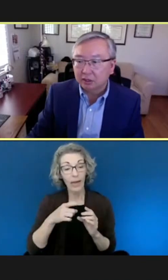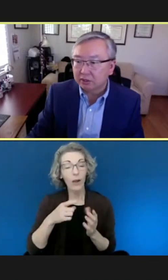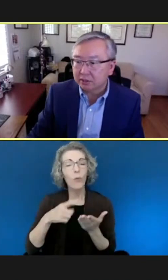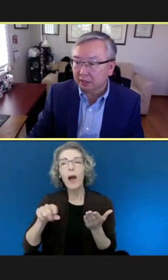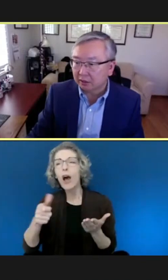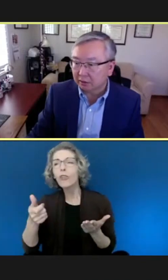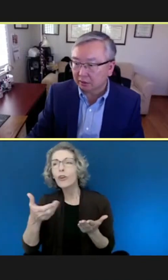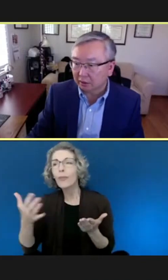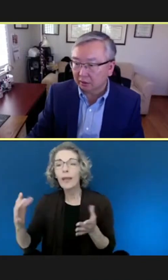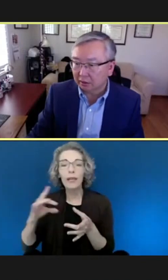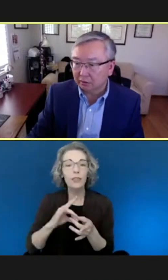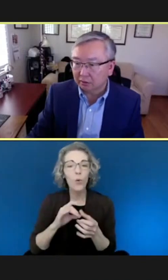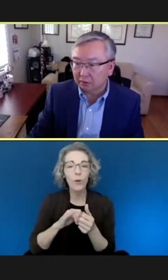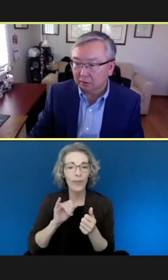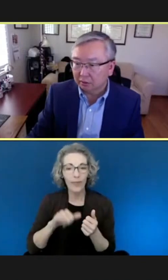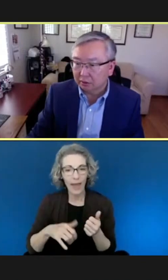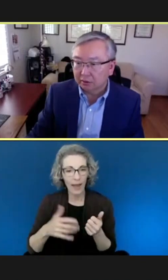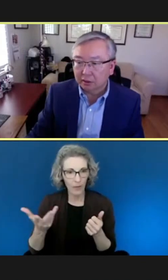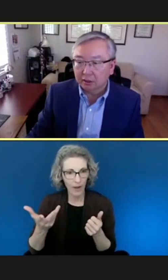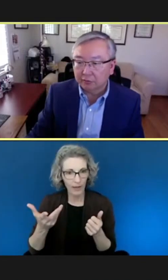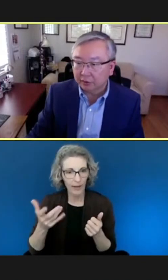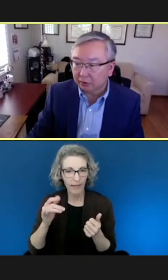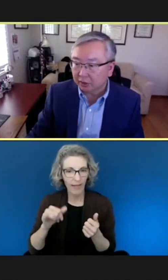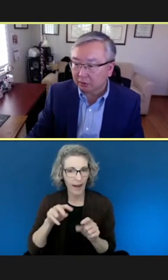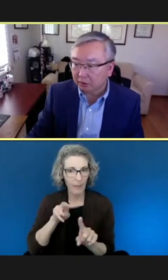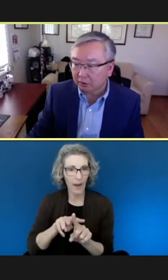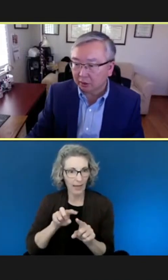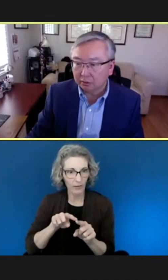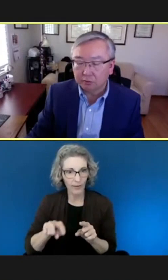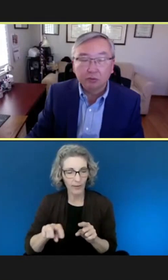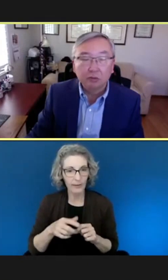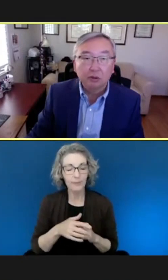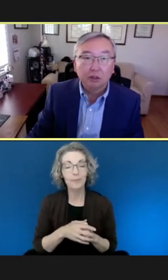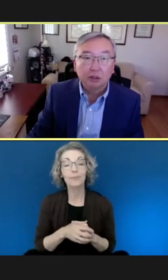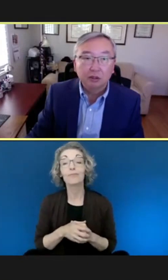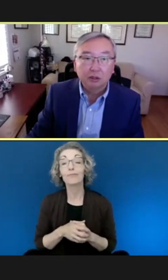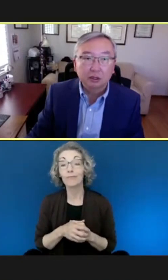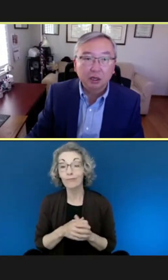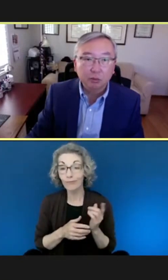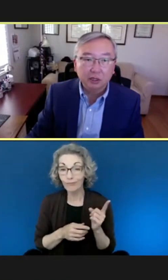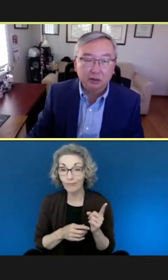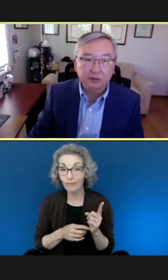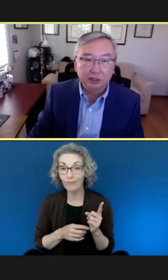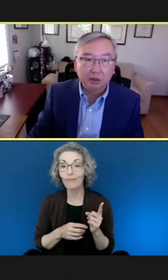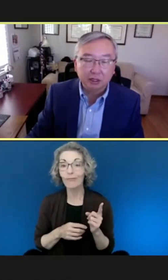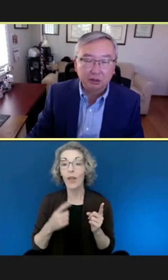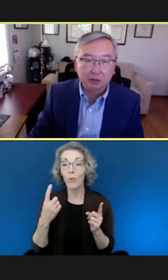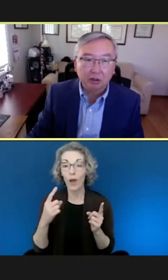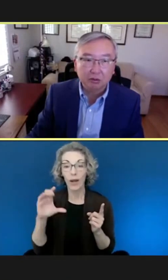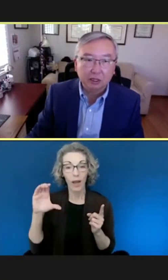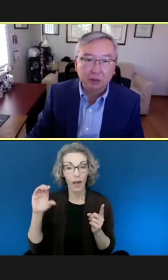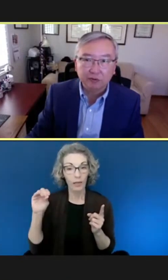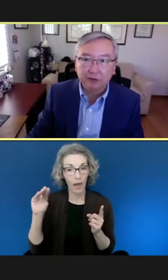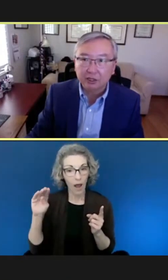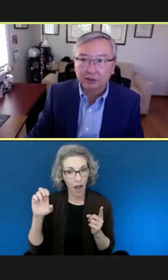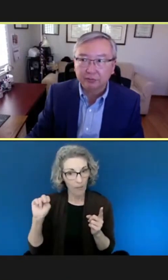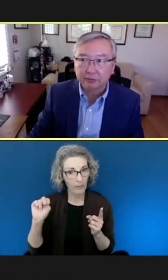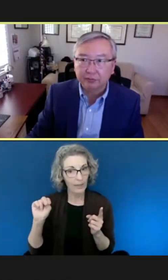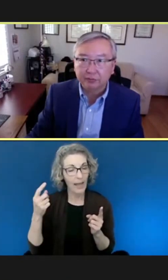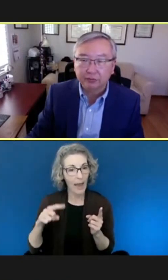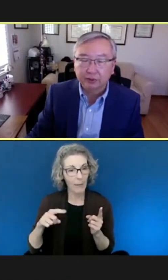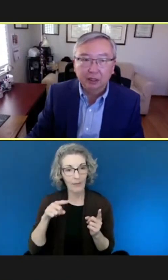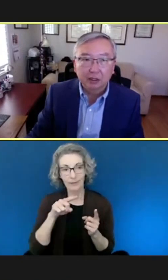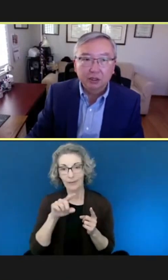There is a very common phenomenon called camouflaging.